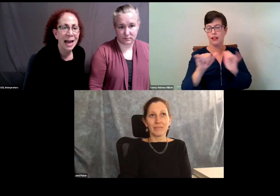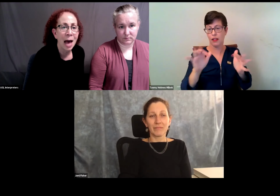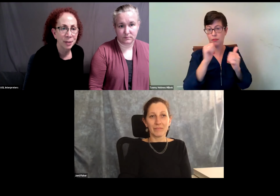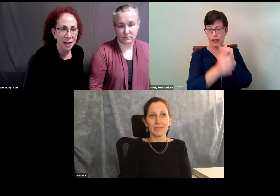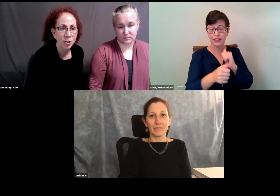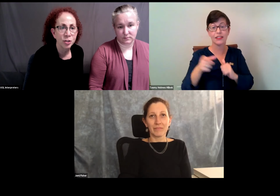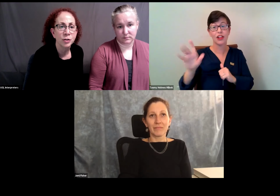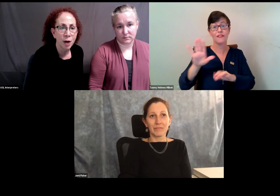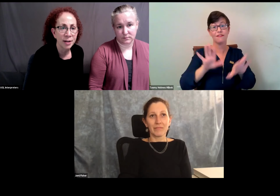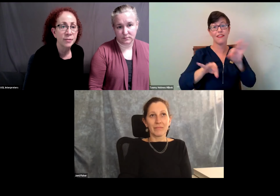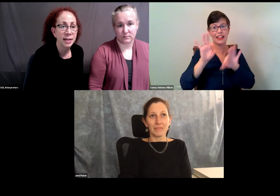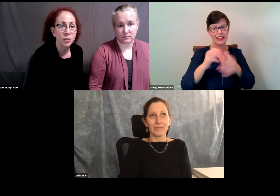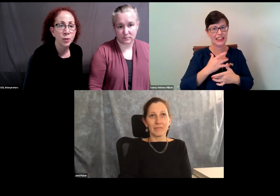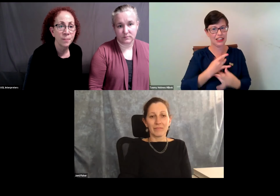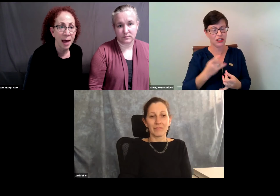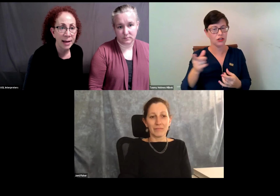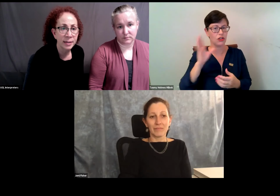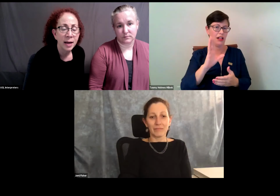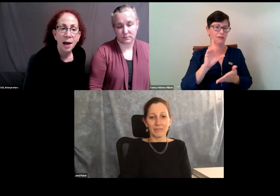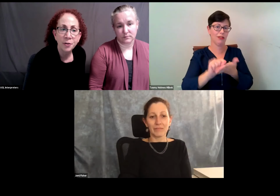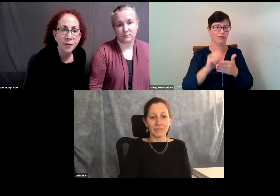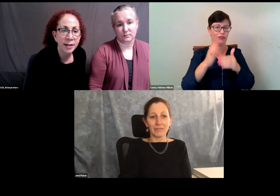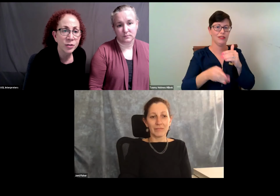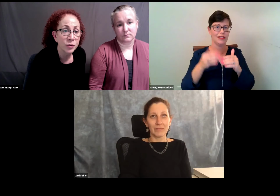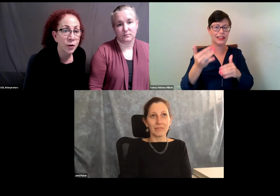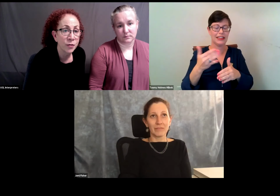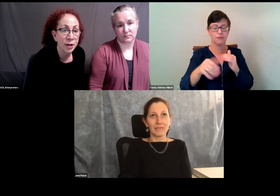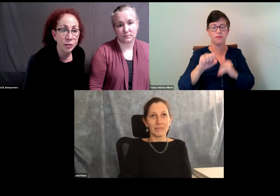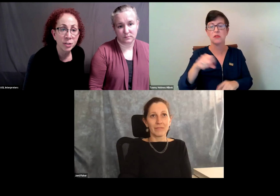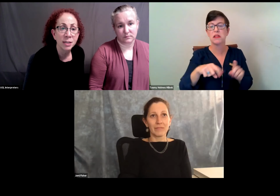applications in a variety of states where they passed. And their findings are very, very interesting